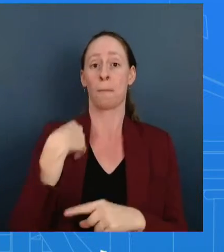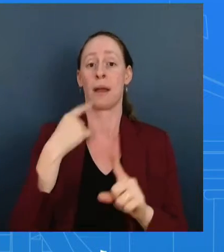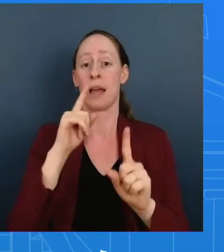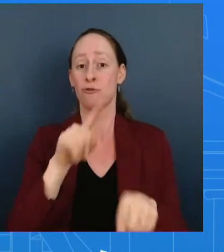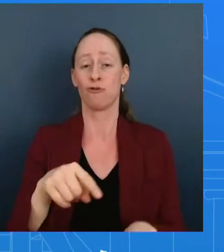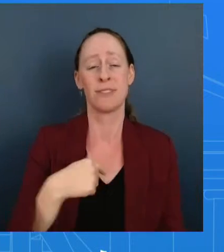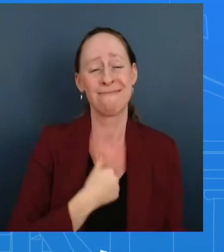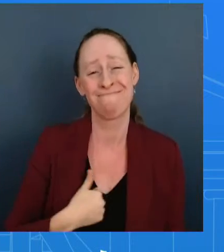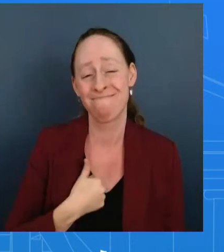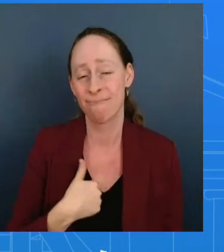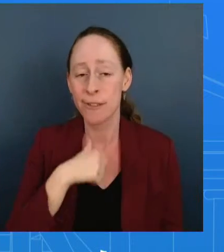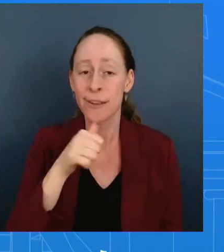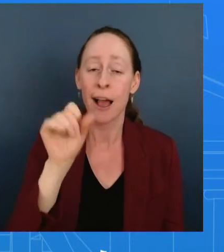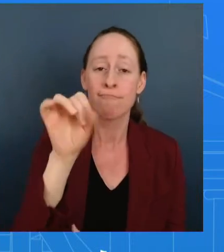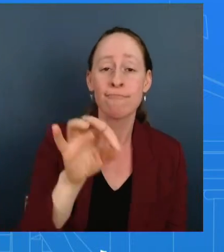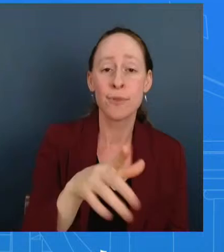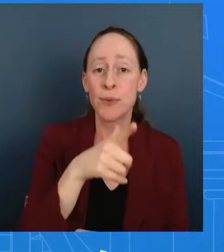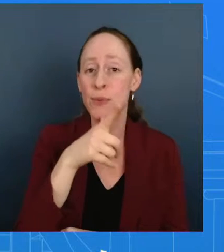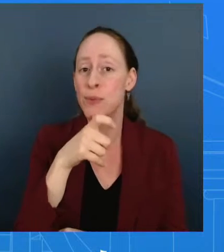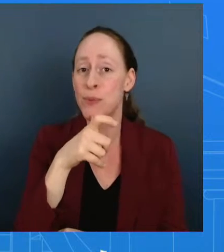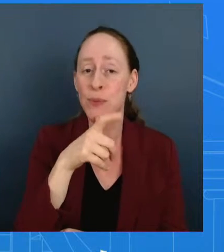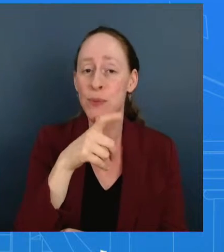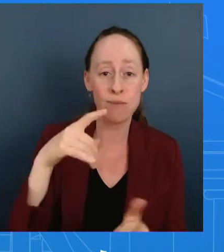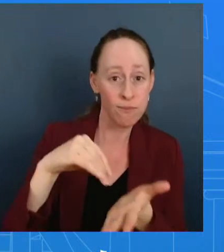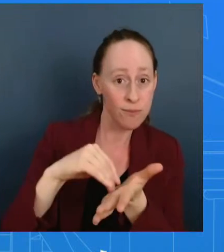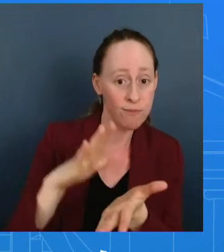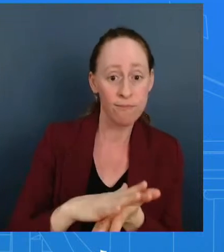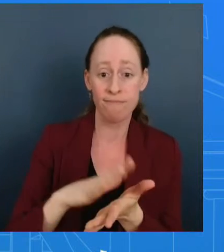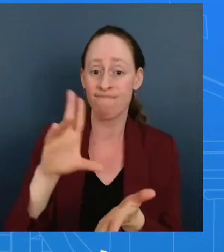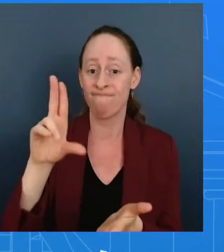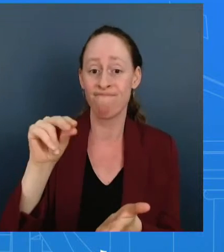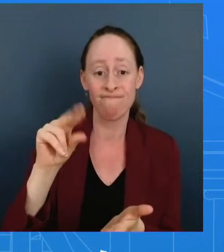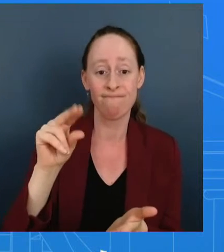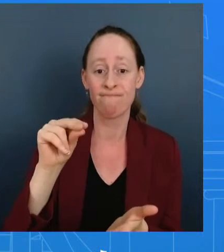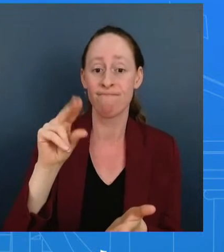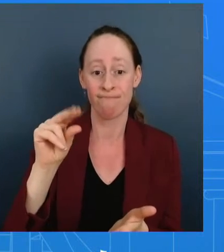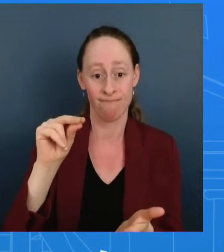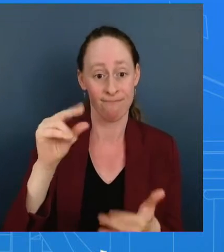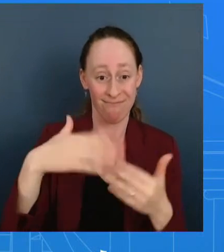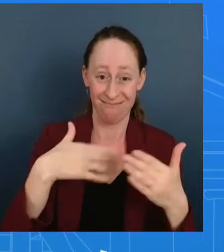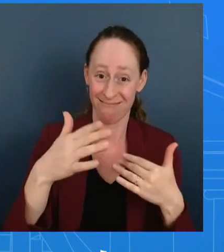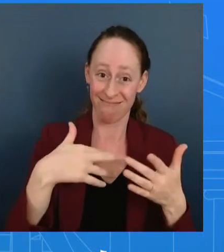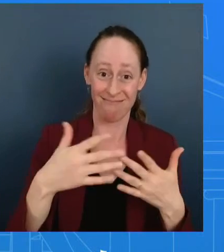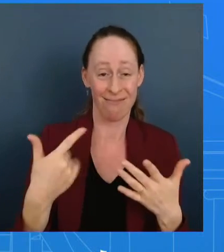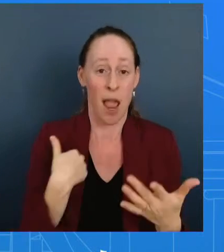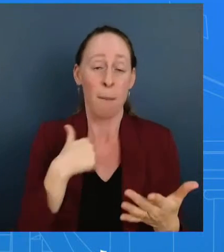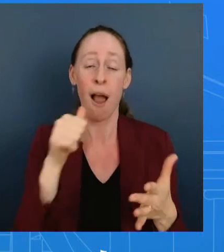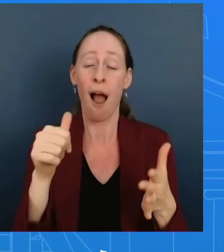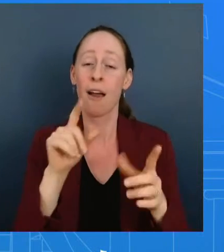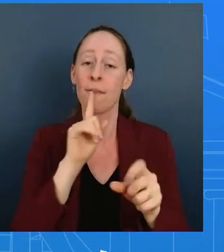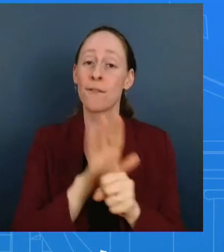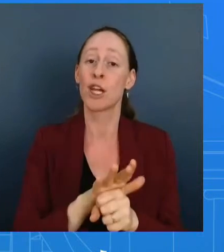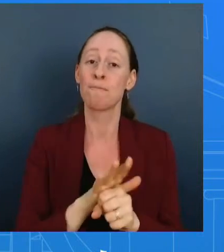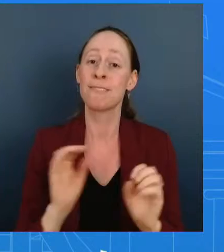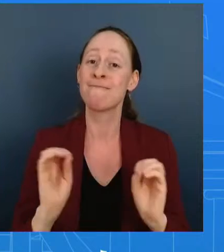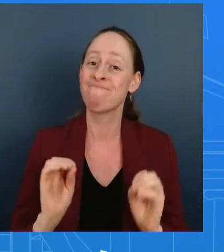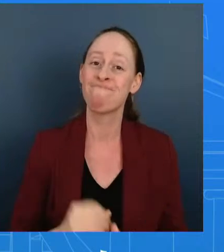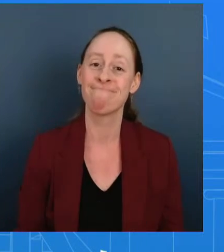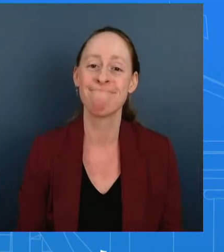I am not going to do that from here. That is not something I am going to do. What I can share with you is that the president has seen